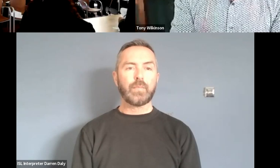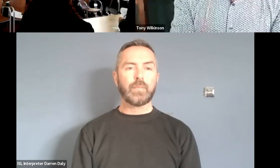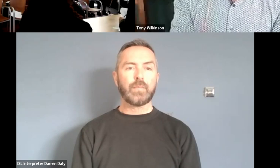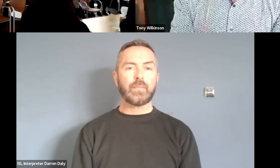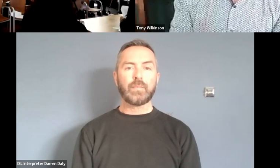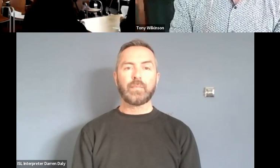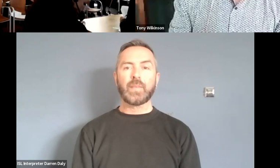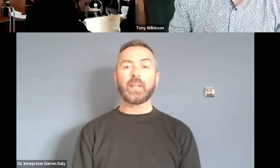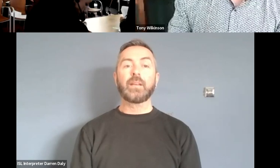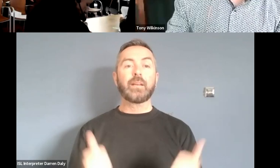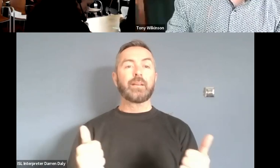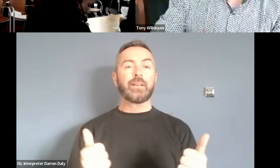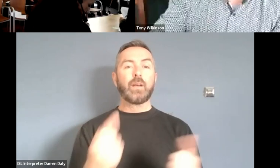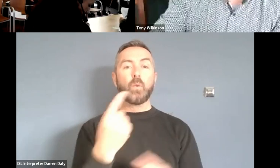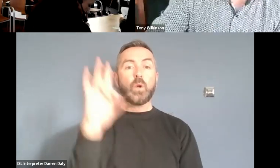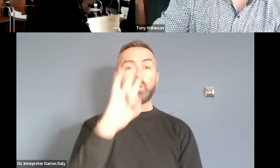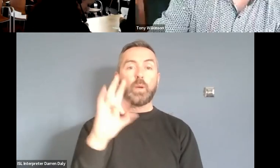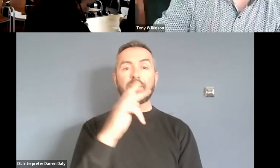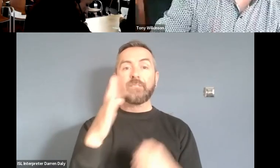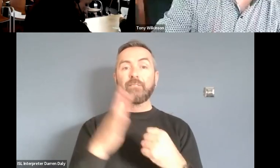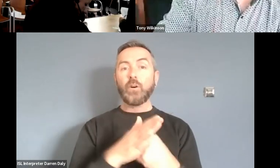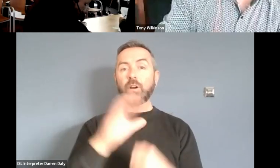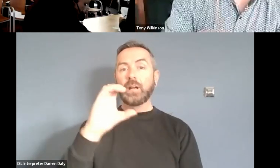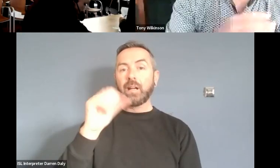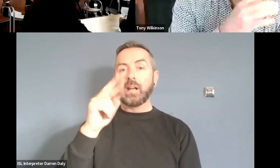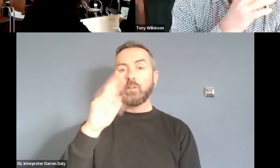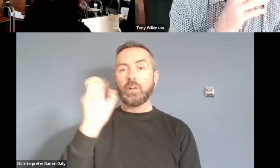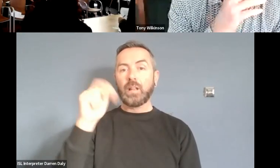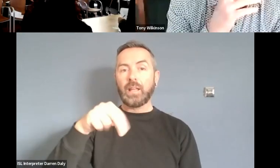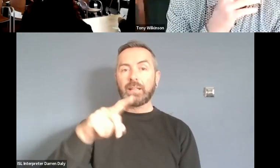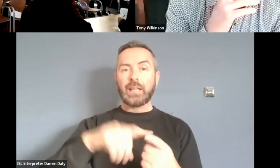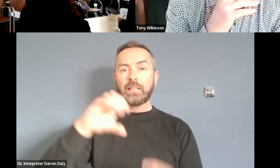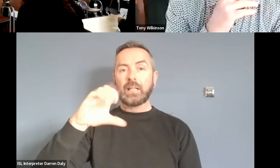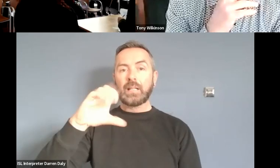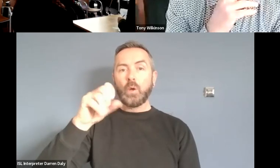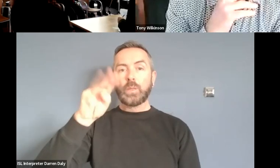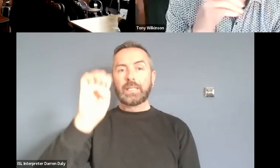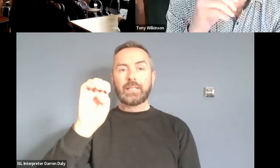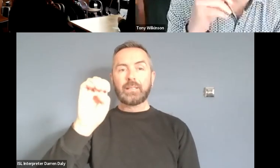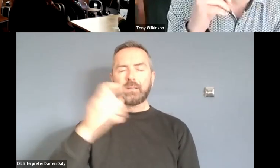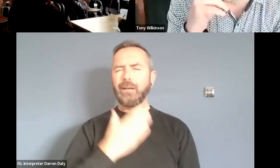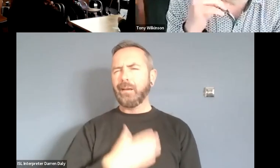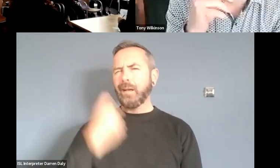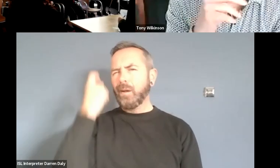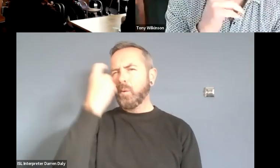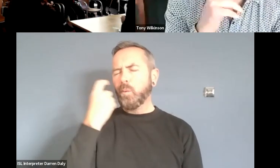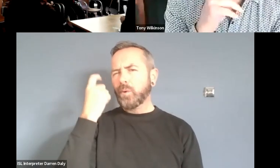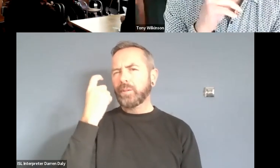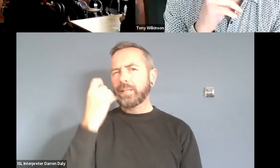Hello? This question is for Caroline and Chloe, I was just wondering in the survey report it